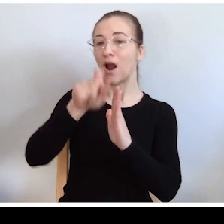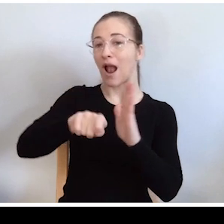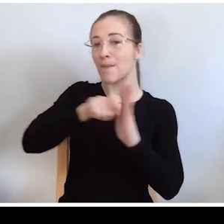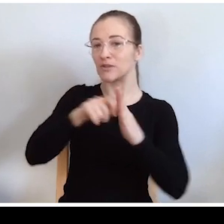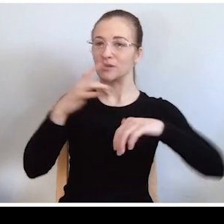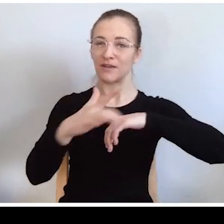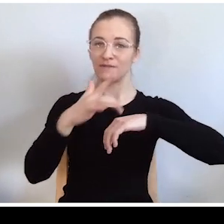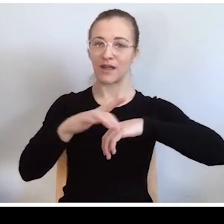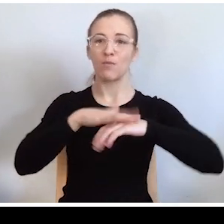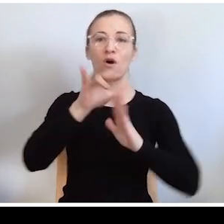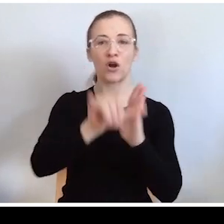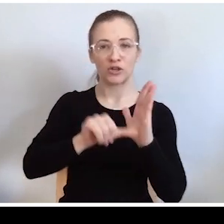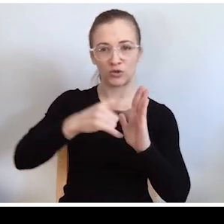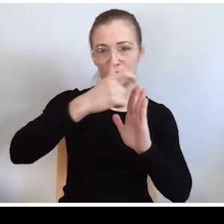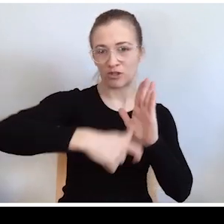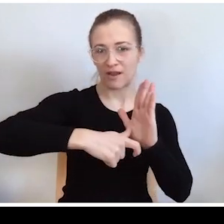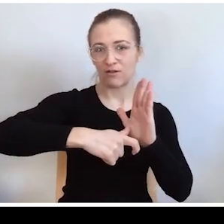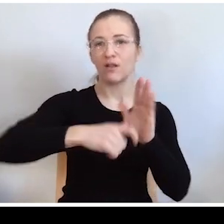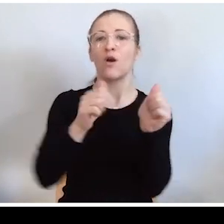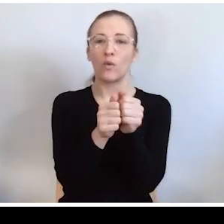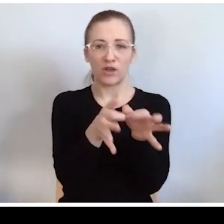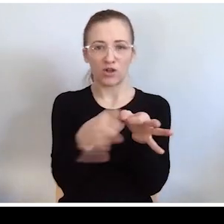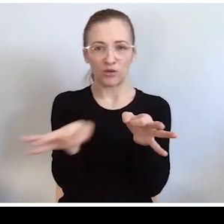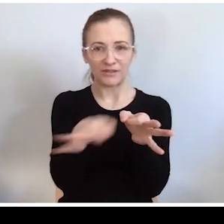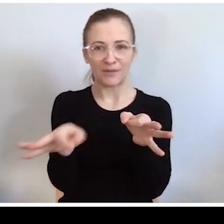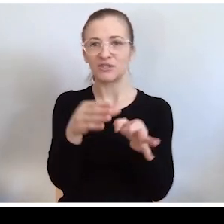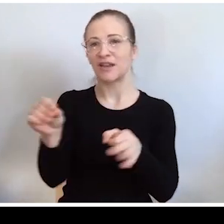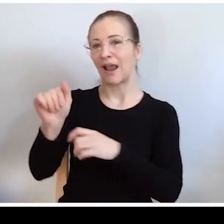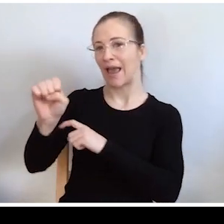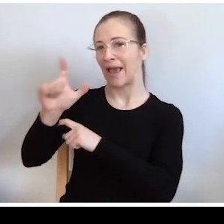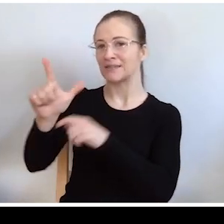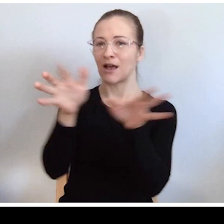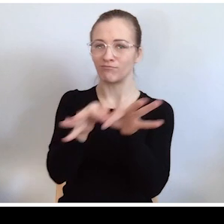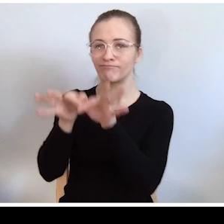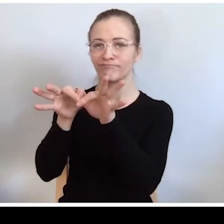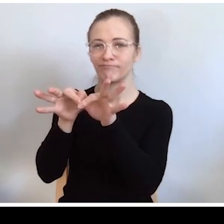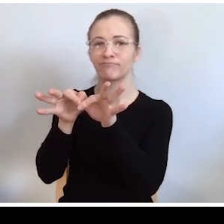is available on our YouTube channel with closed captioning and ASL interpretation.